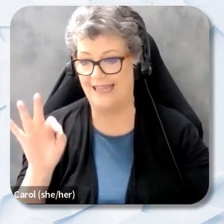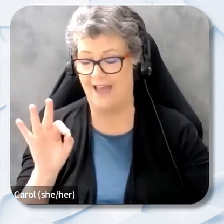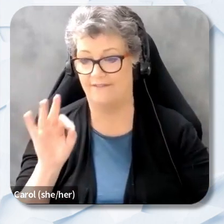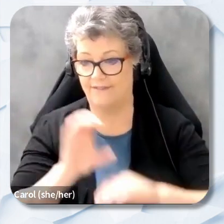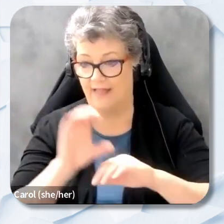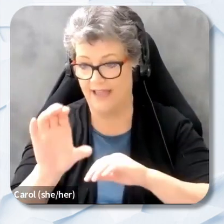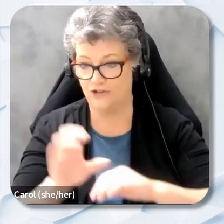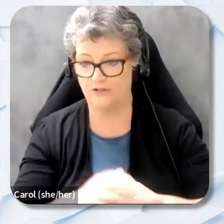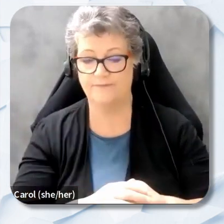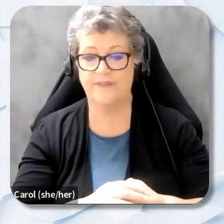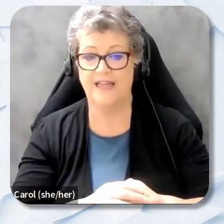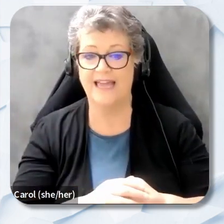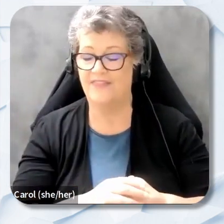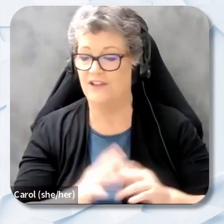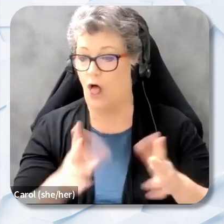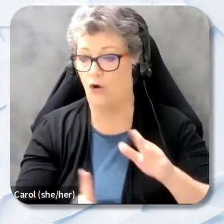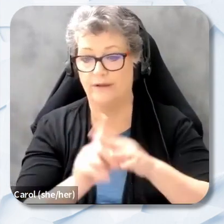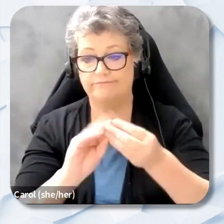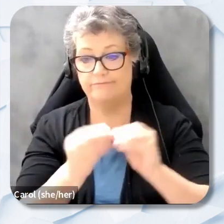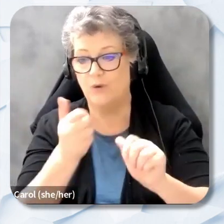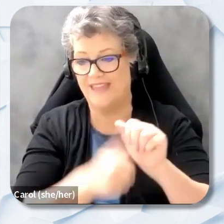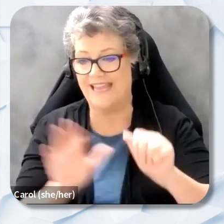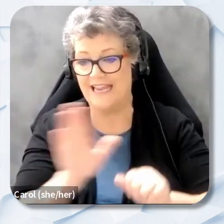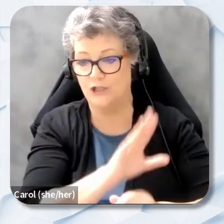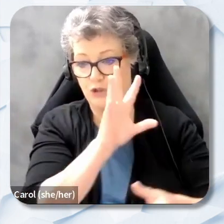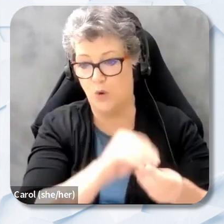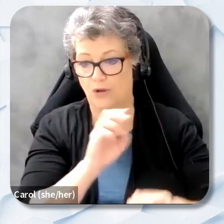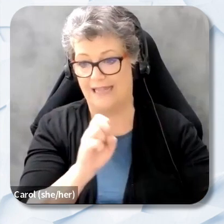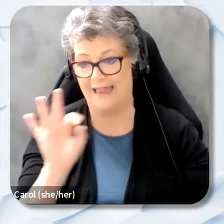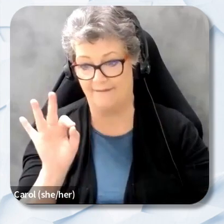This box will be prepopulated with each LEAs total EFF Allocation.